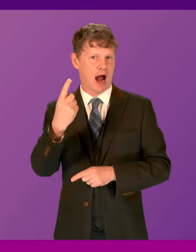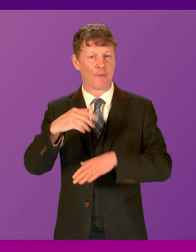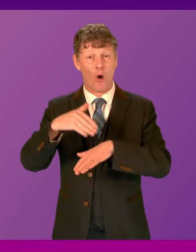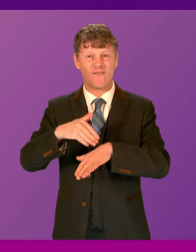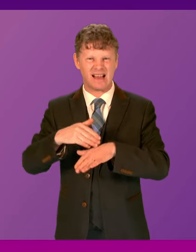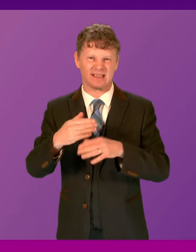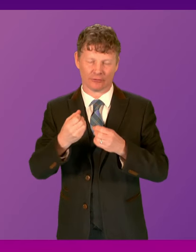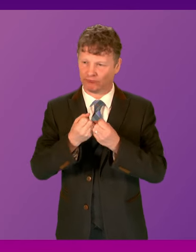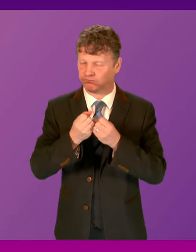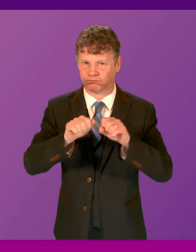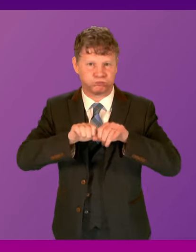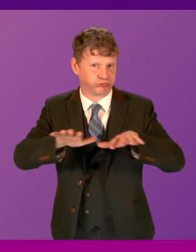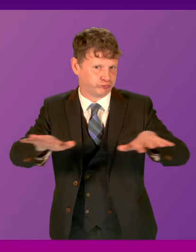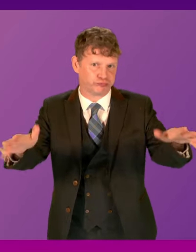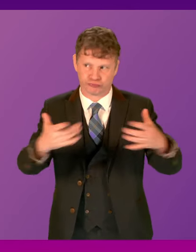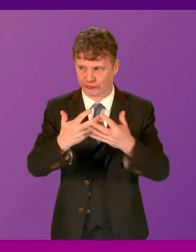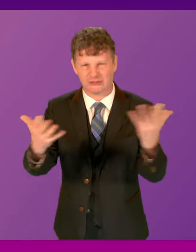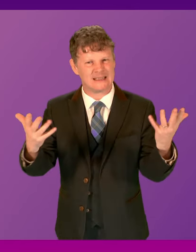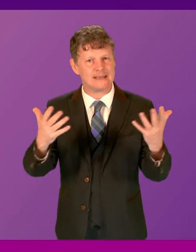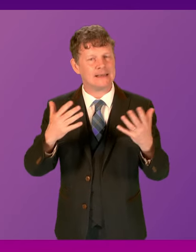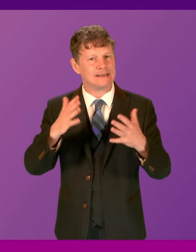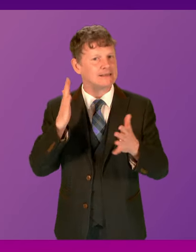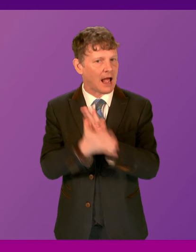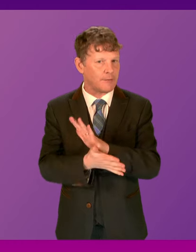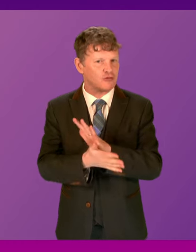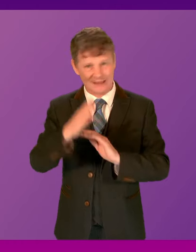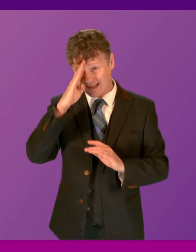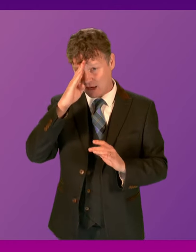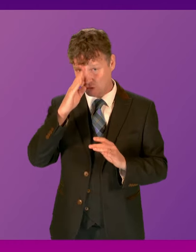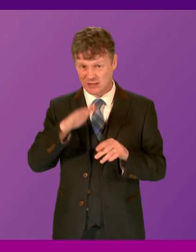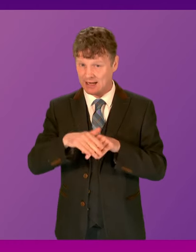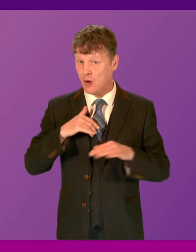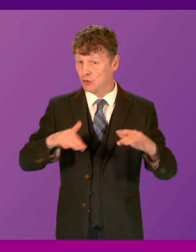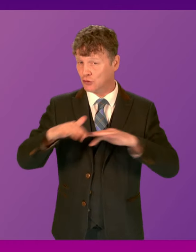so damaging and so dangerous in our society. Let me take Douglas Ross back to what Lord